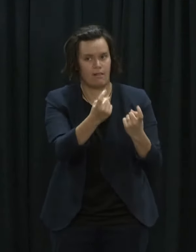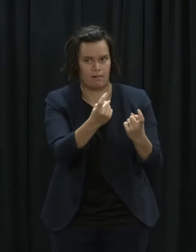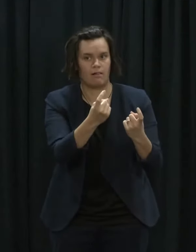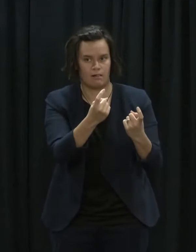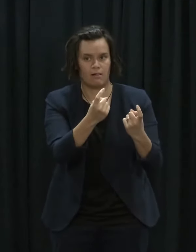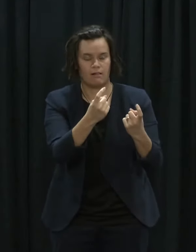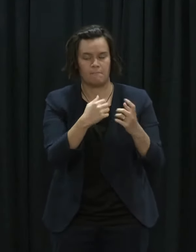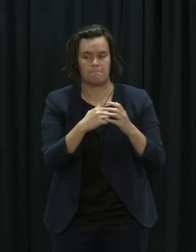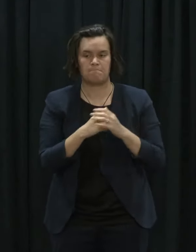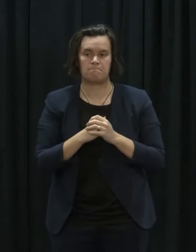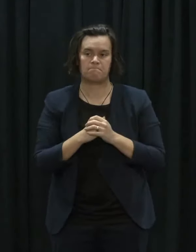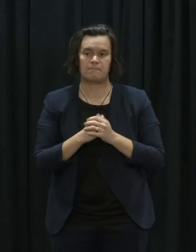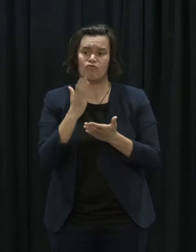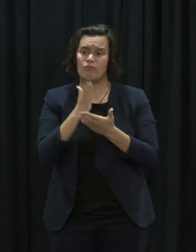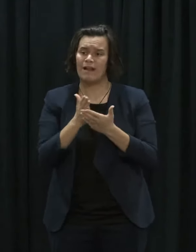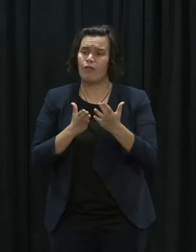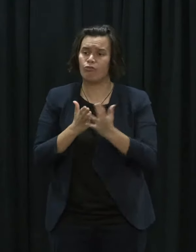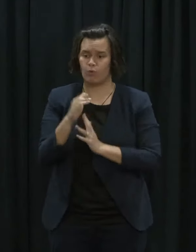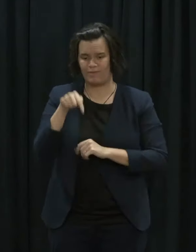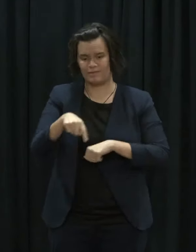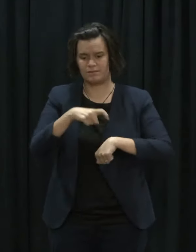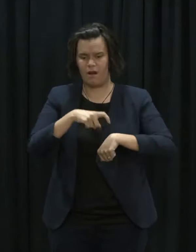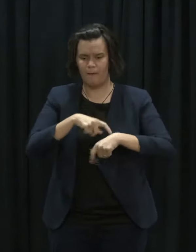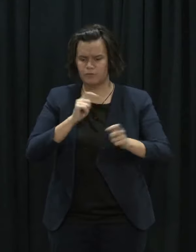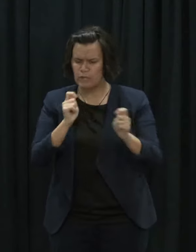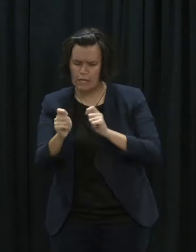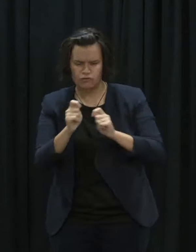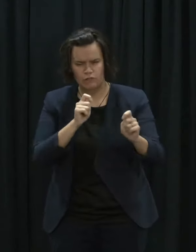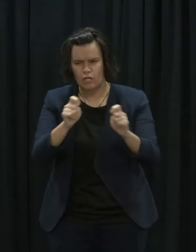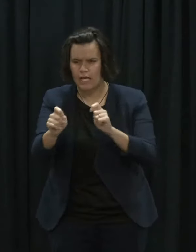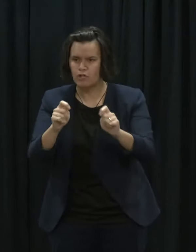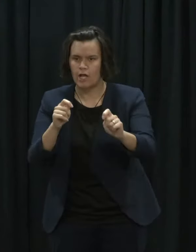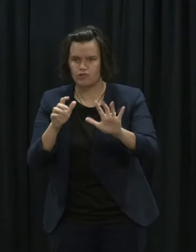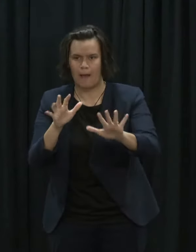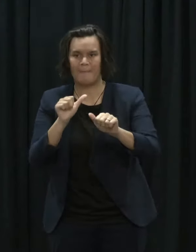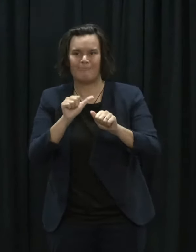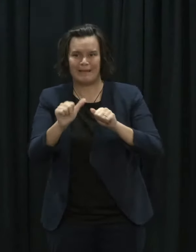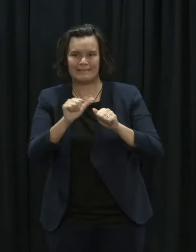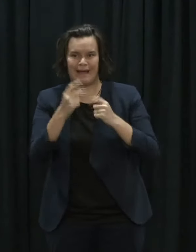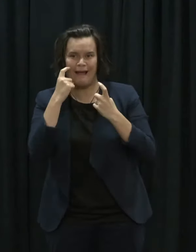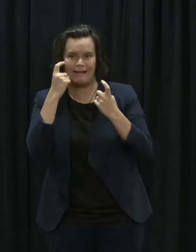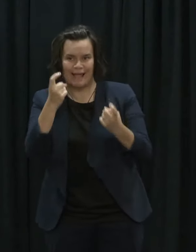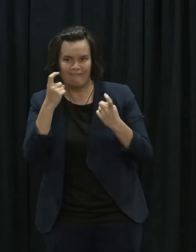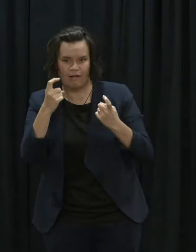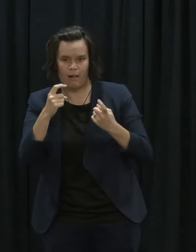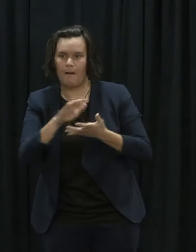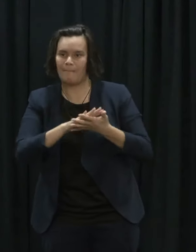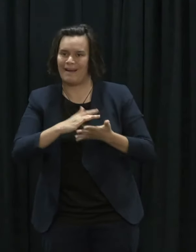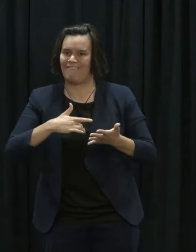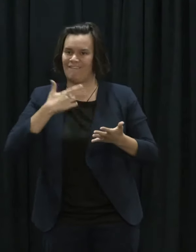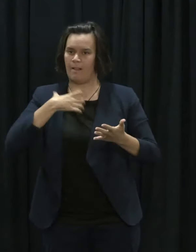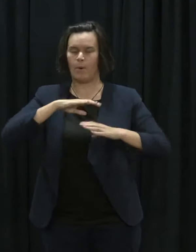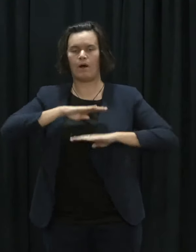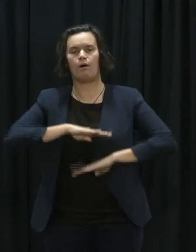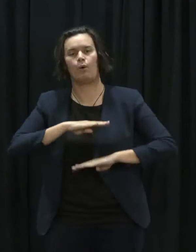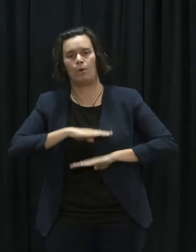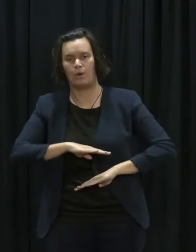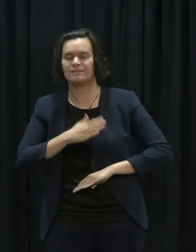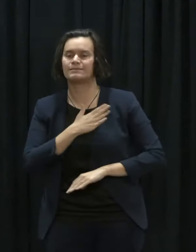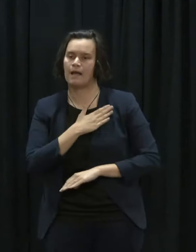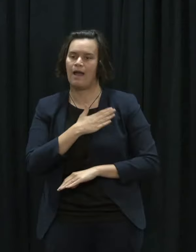gather in high-risk areas.